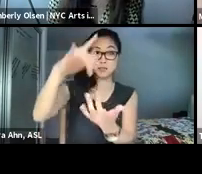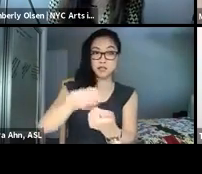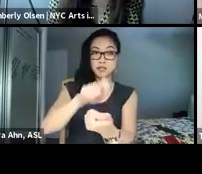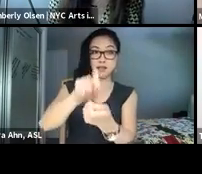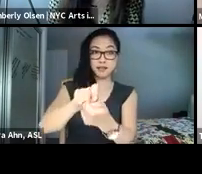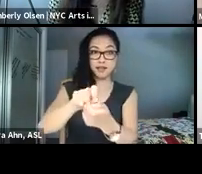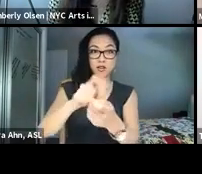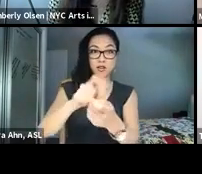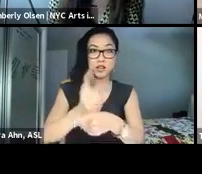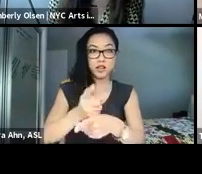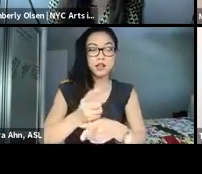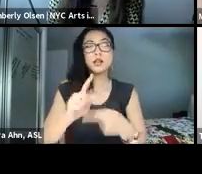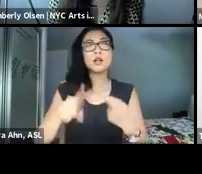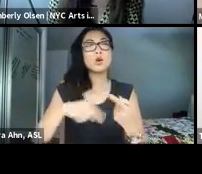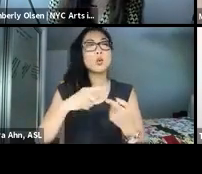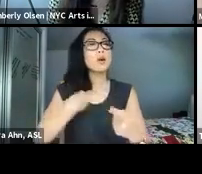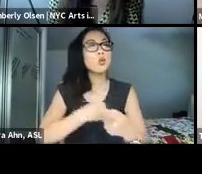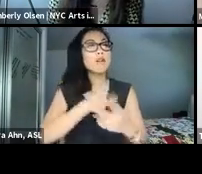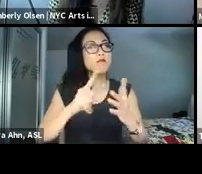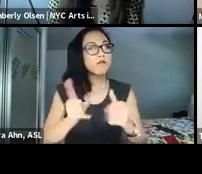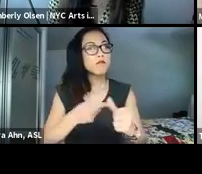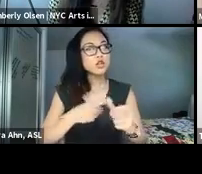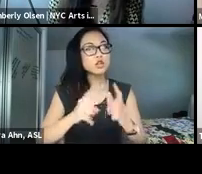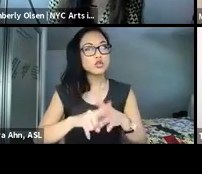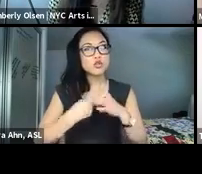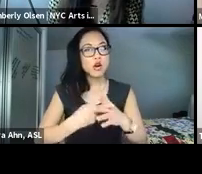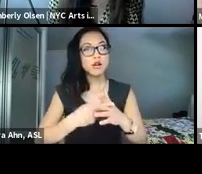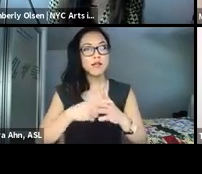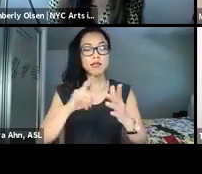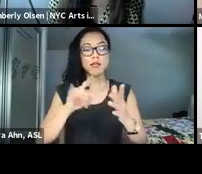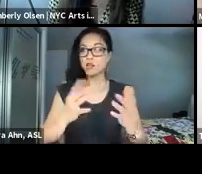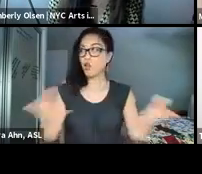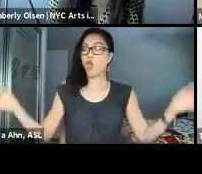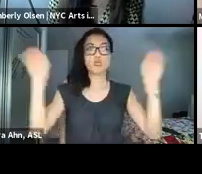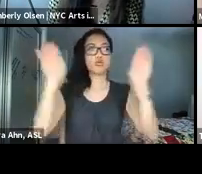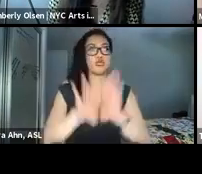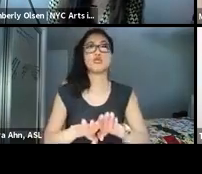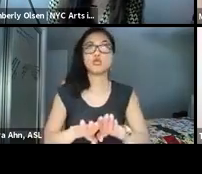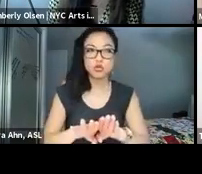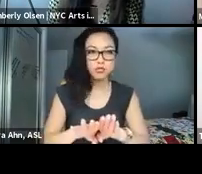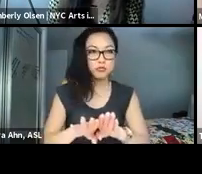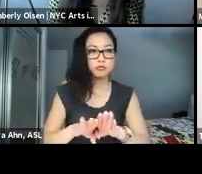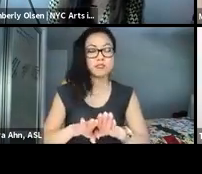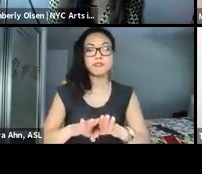are a value and their creativity and artistry is a value to an organization.